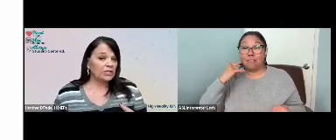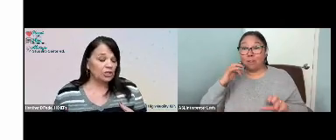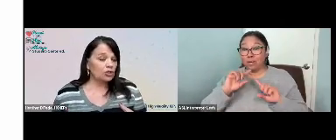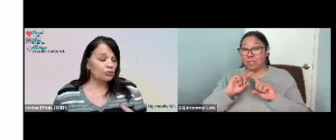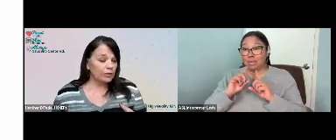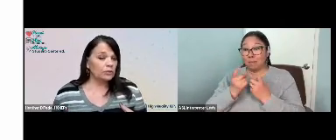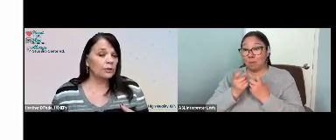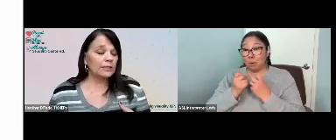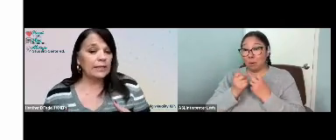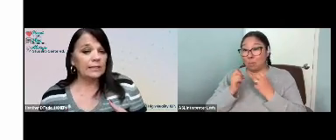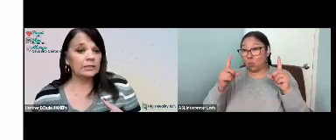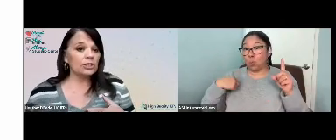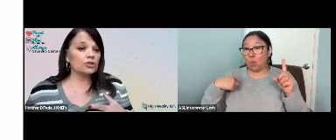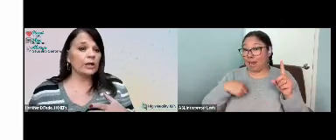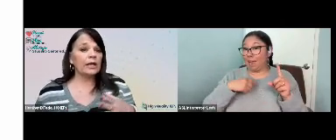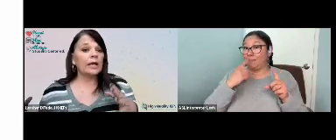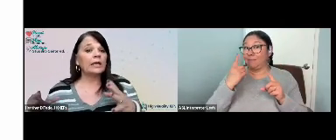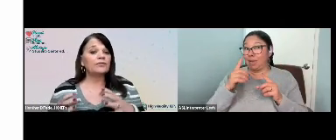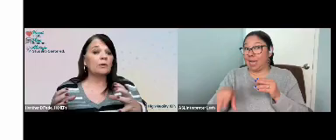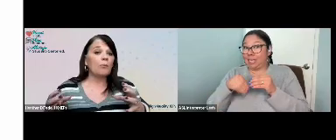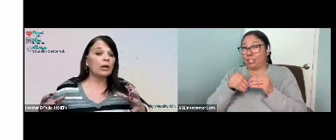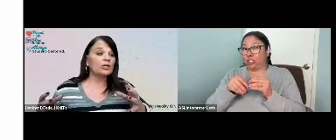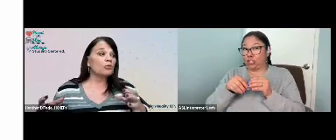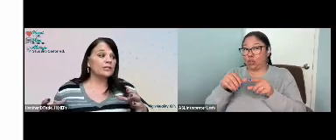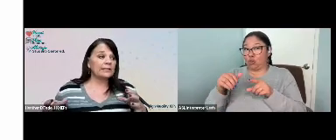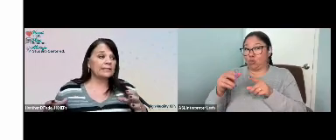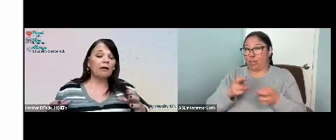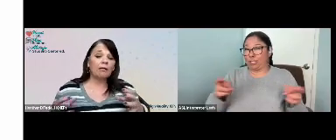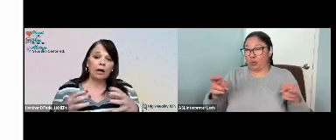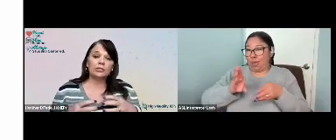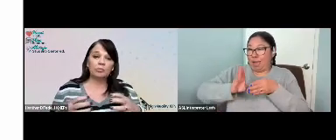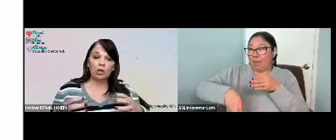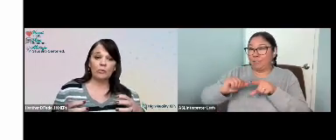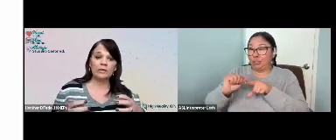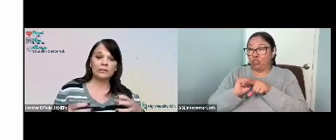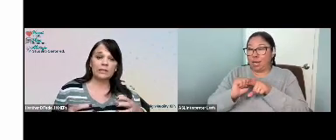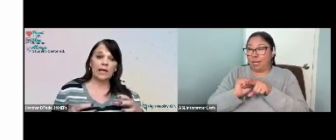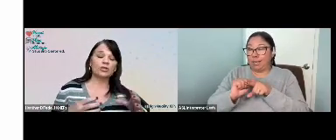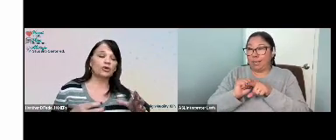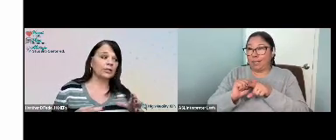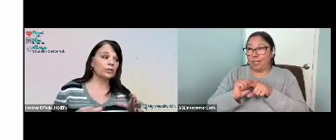we have an additional resource at the end of this training, gives much more detail on diplomas and